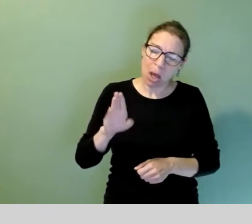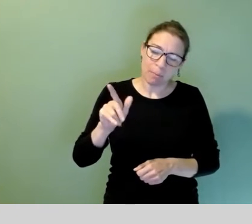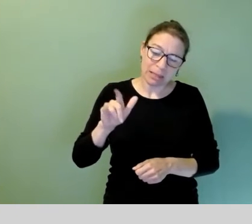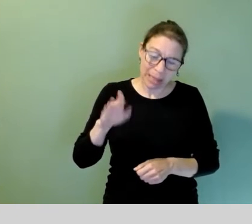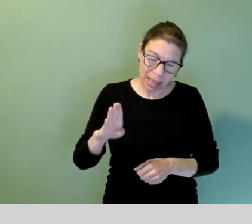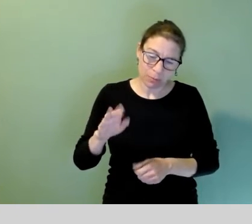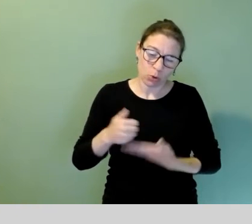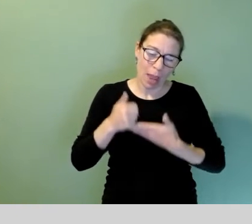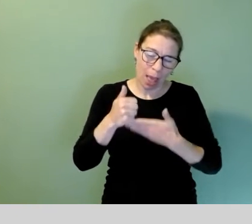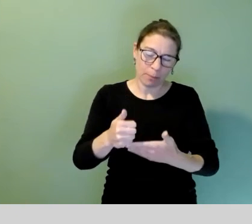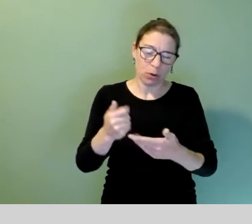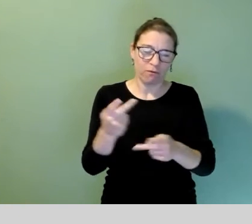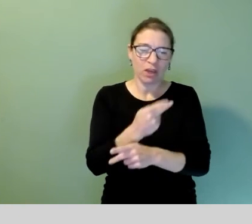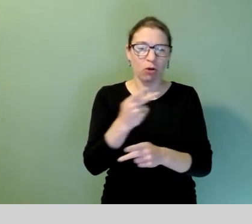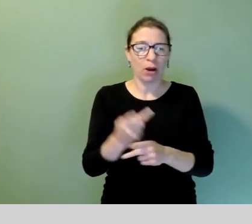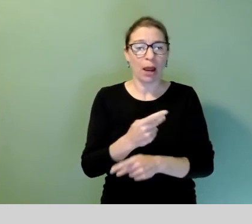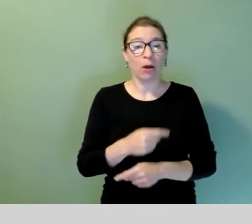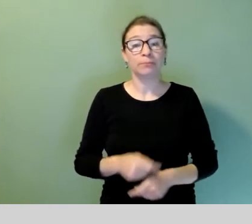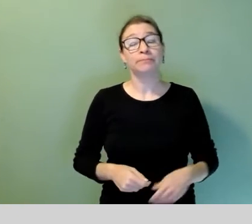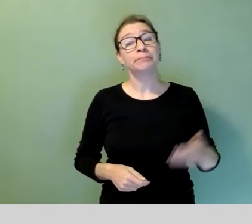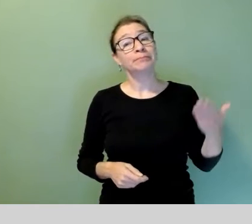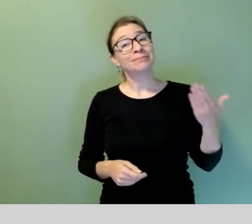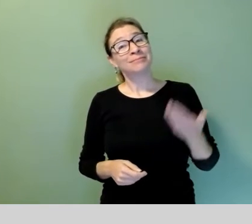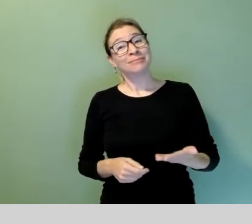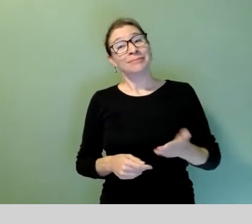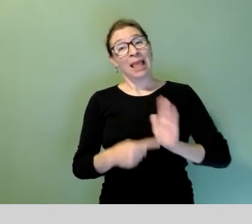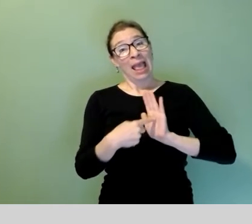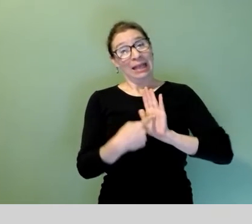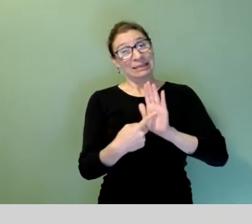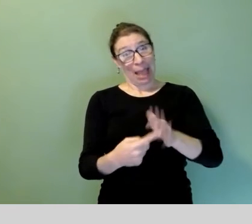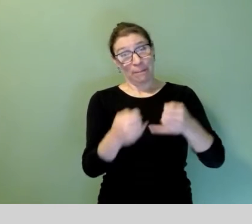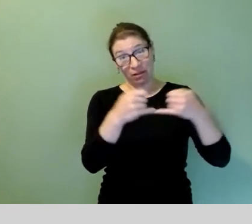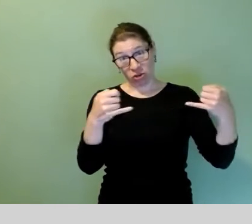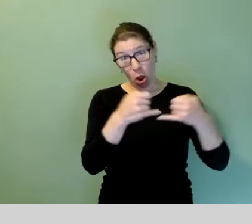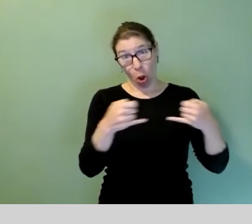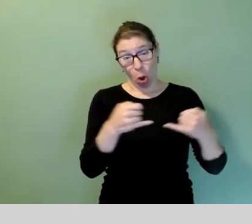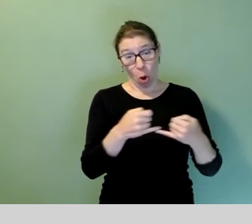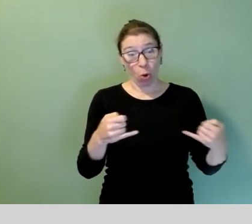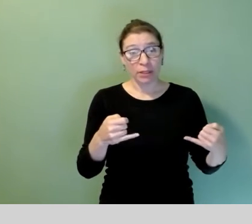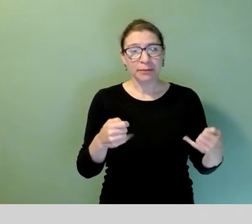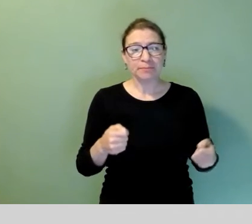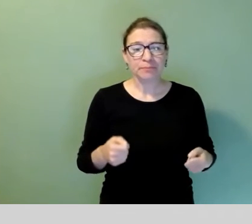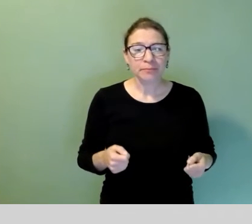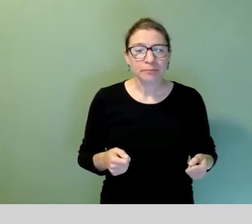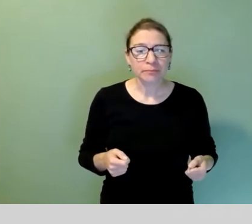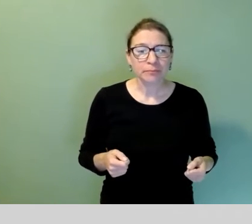So here is a piece of code that is also in the GitHub repository. For ease of reference,